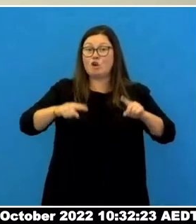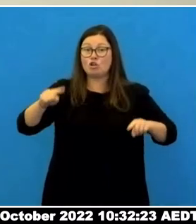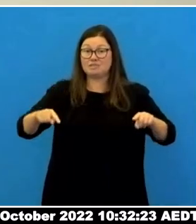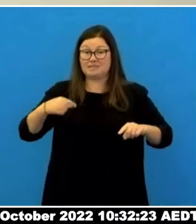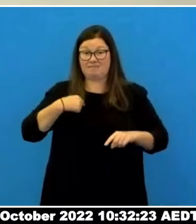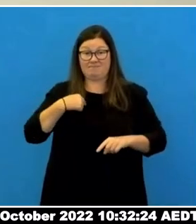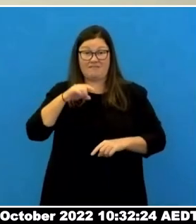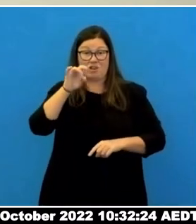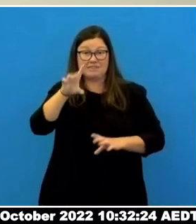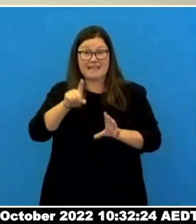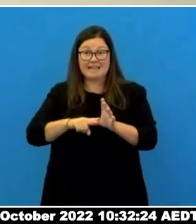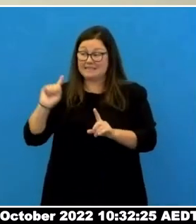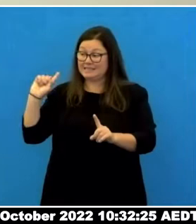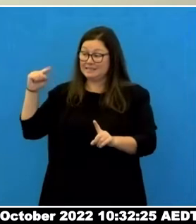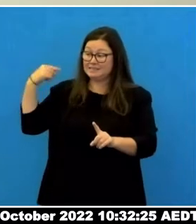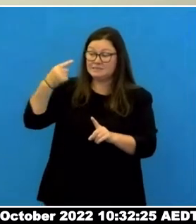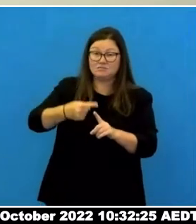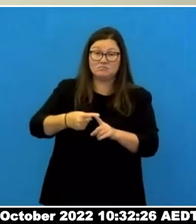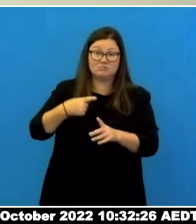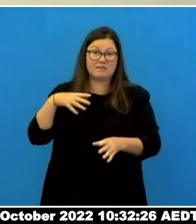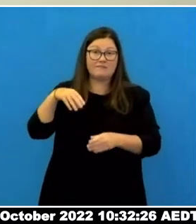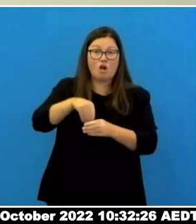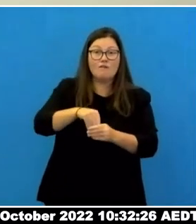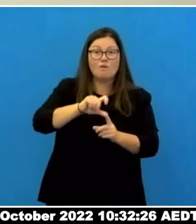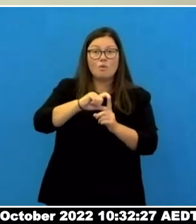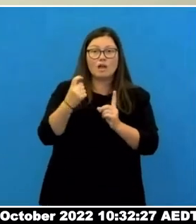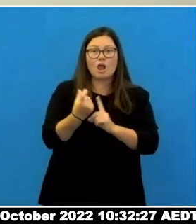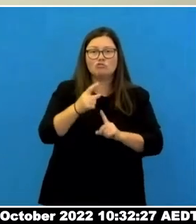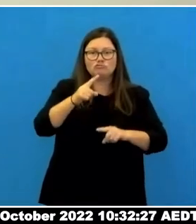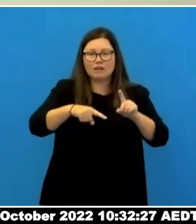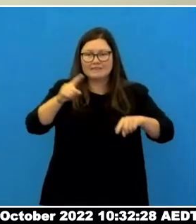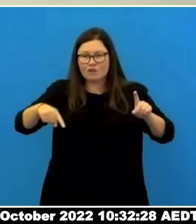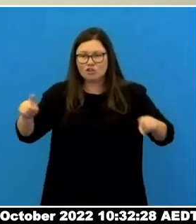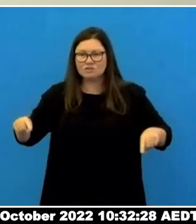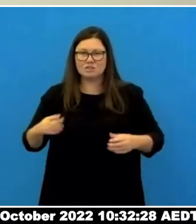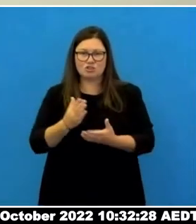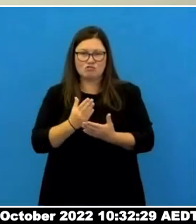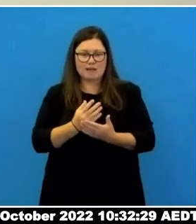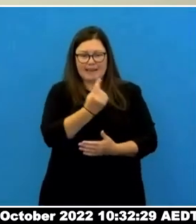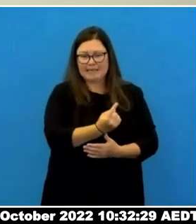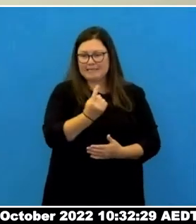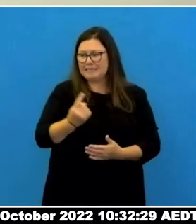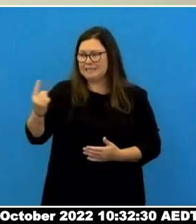Diversity provides for a difference for which there will be a different set of needs and requirements, and the question is